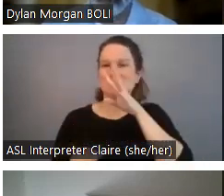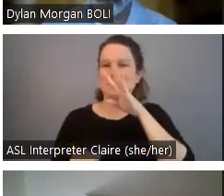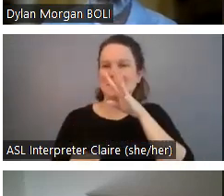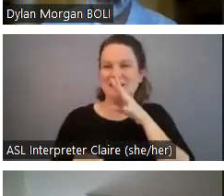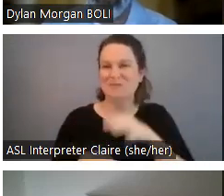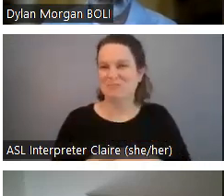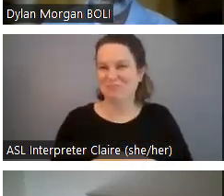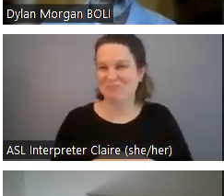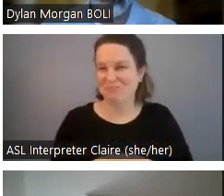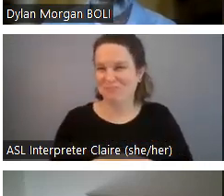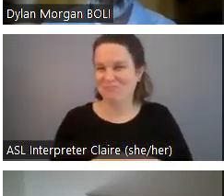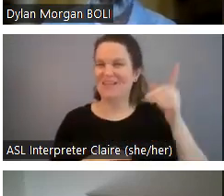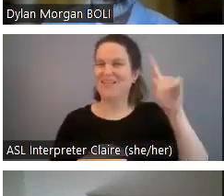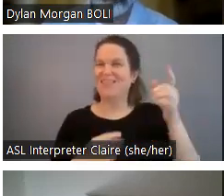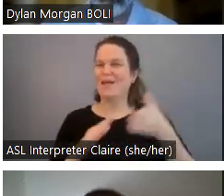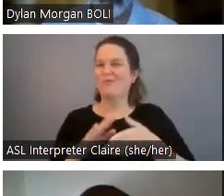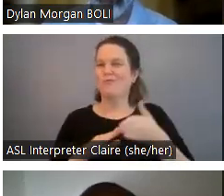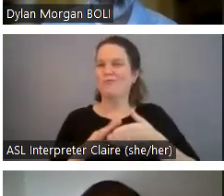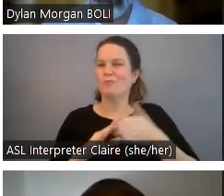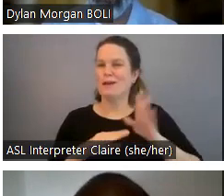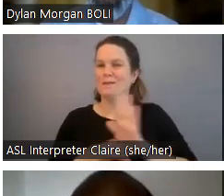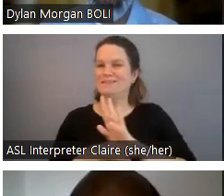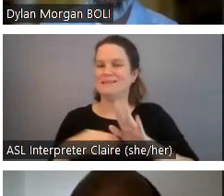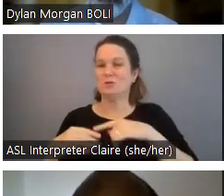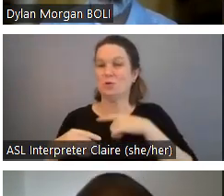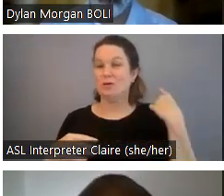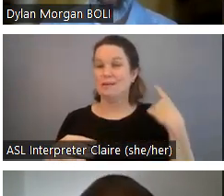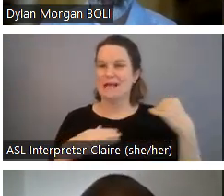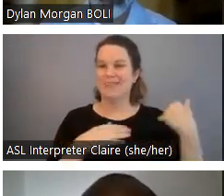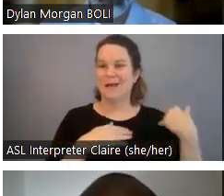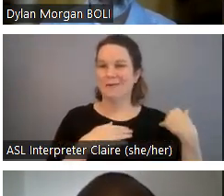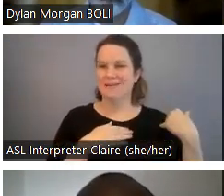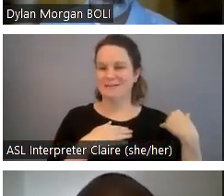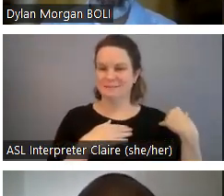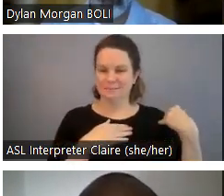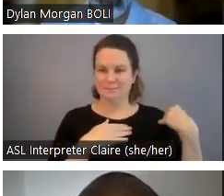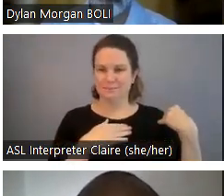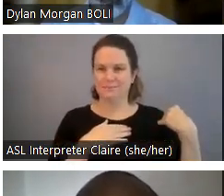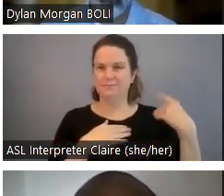sense that, you know, they're managing a business risks and liabilities, and